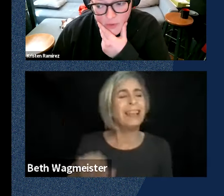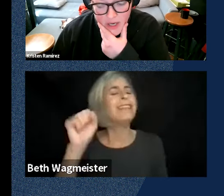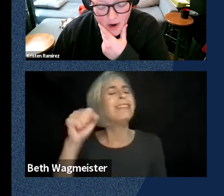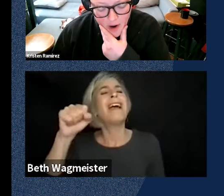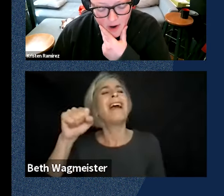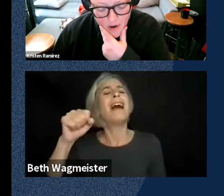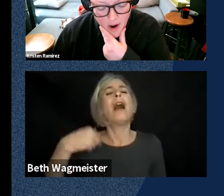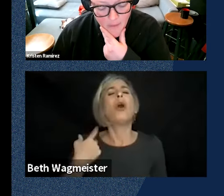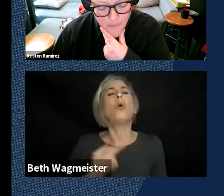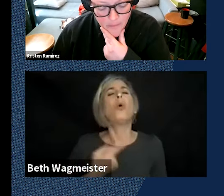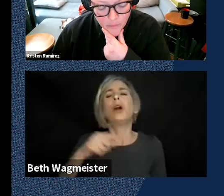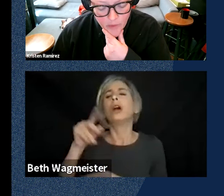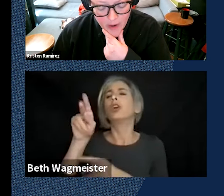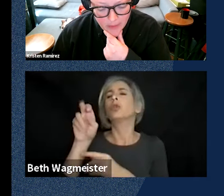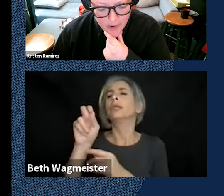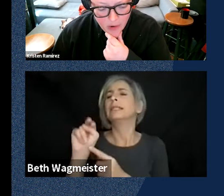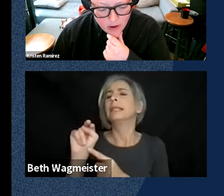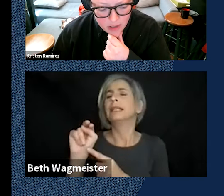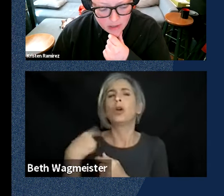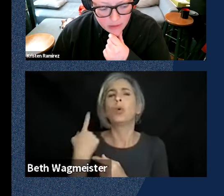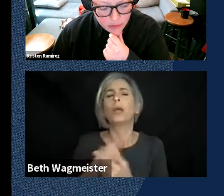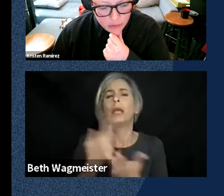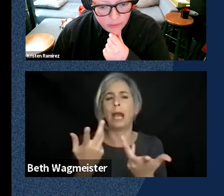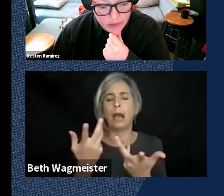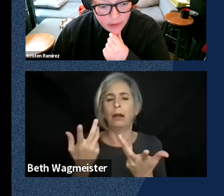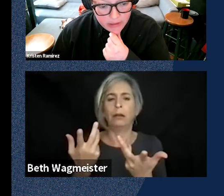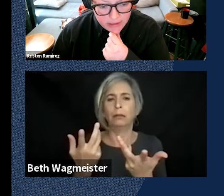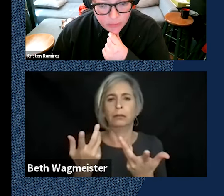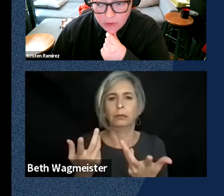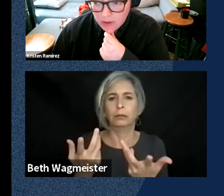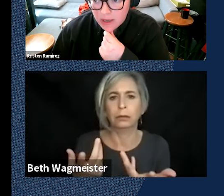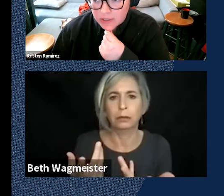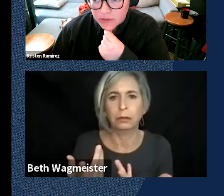So we are wrapping up our org to be more accessible.